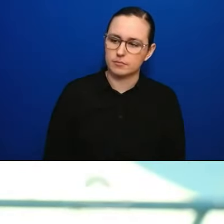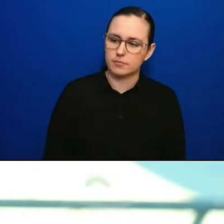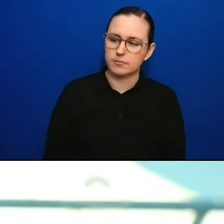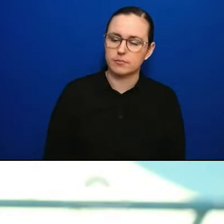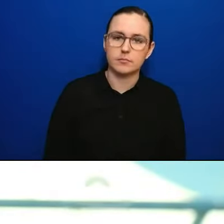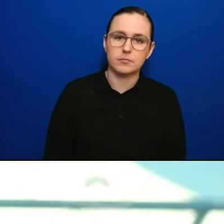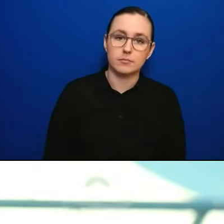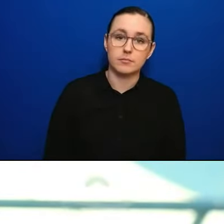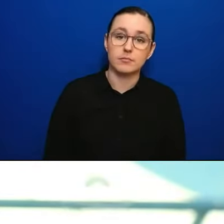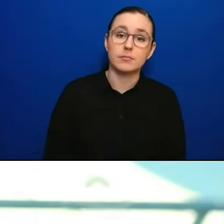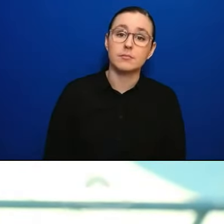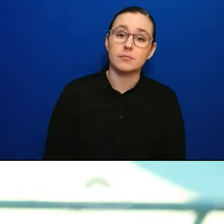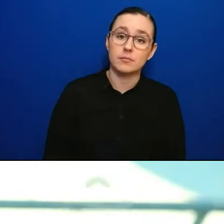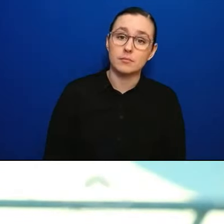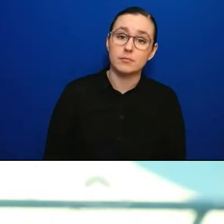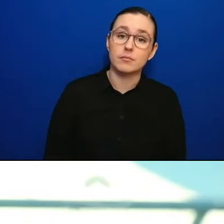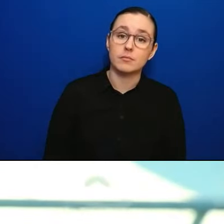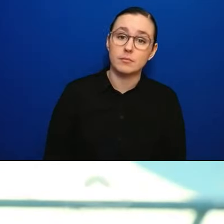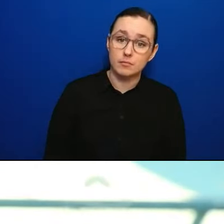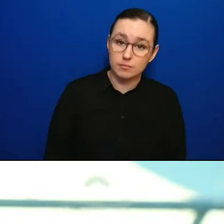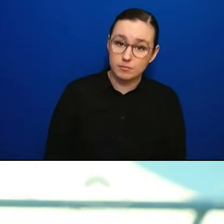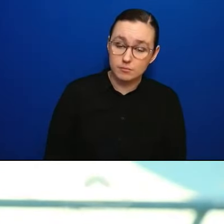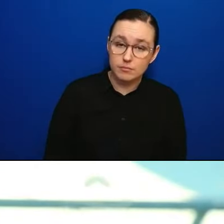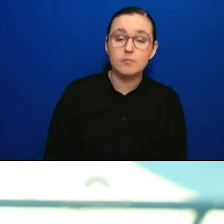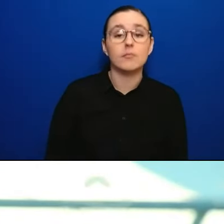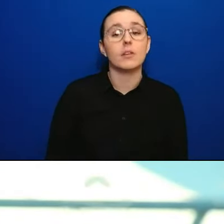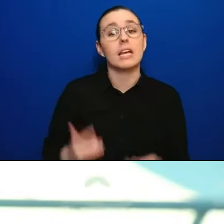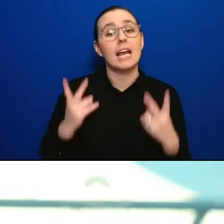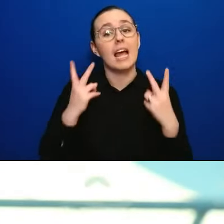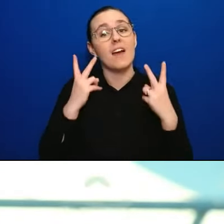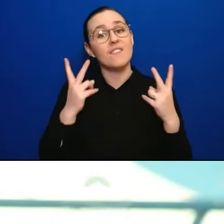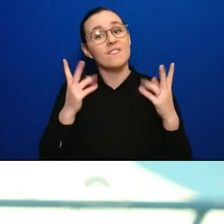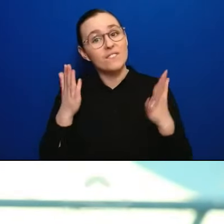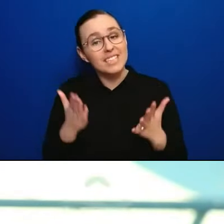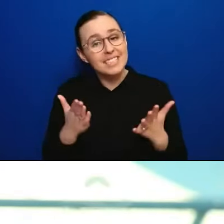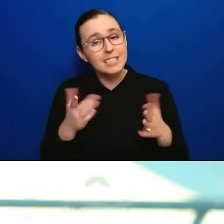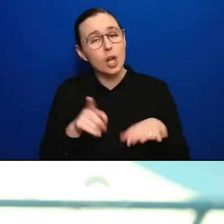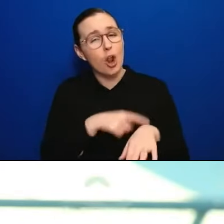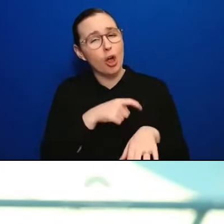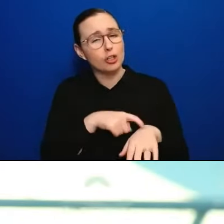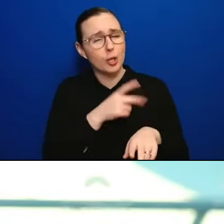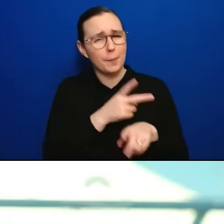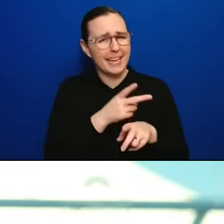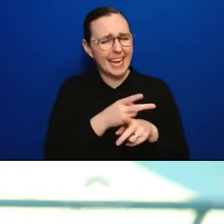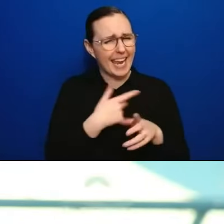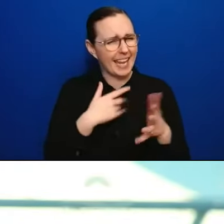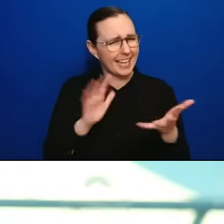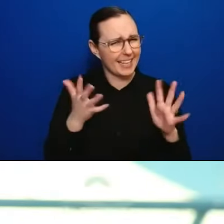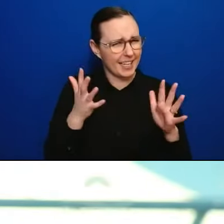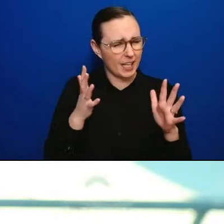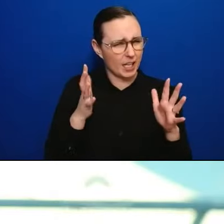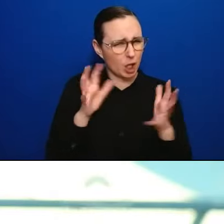Rob Shaw, Czech. Please go ahead. Could I just get you to